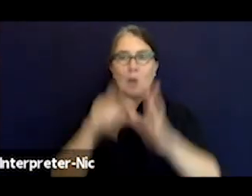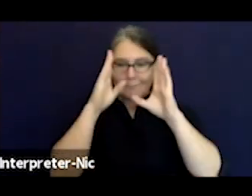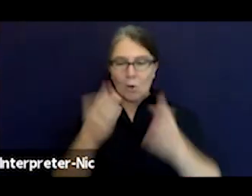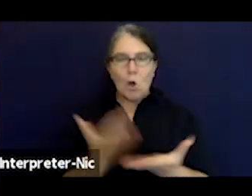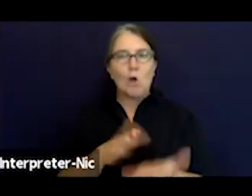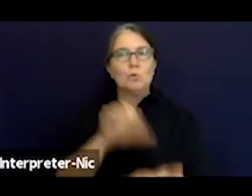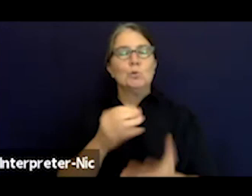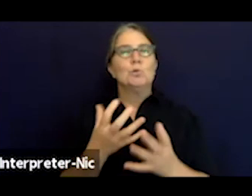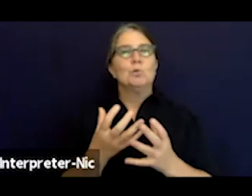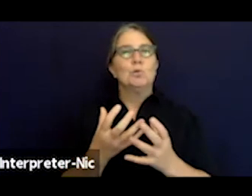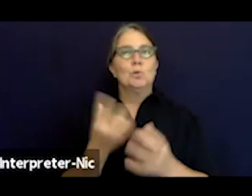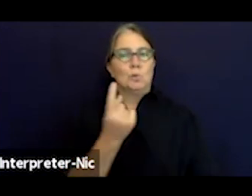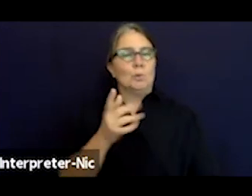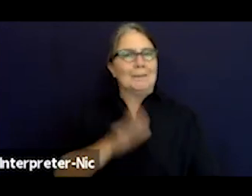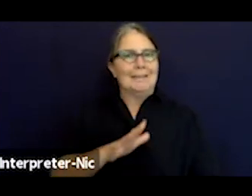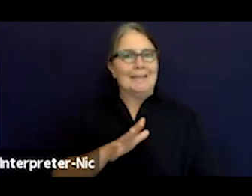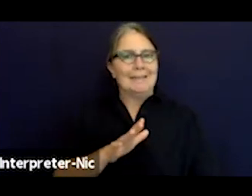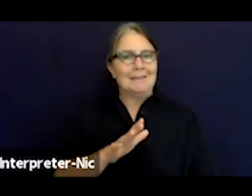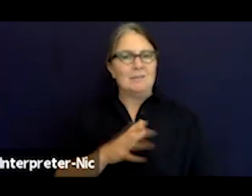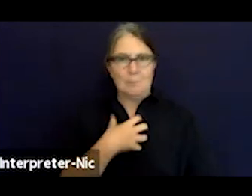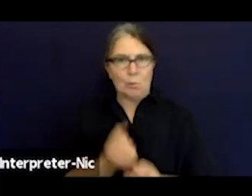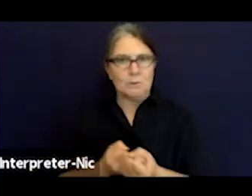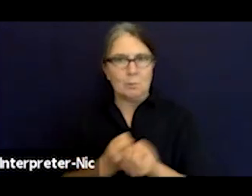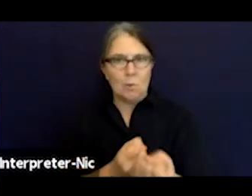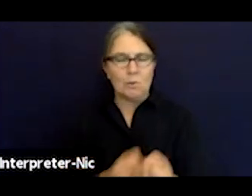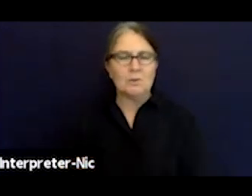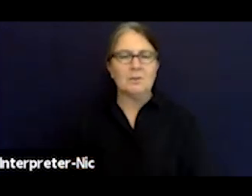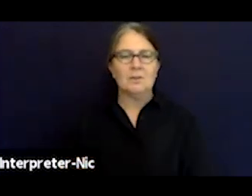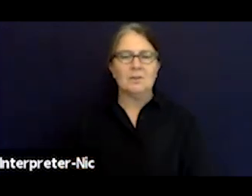Karen says, “Consider how colleagues feel when presented with an access plan.